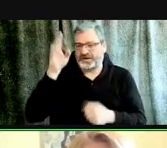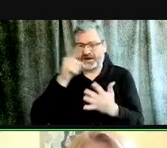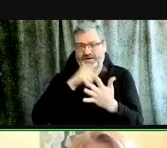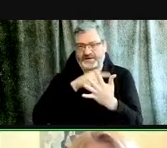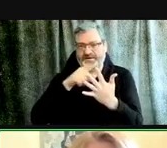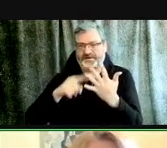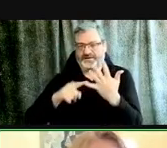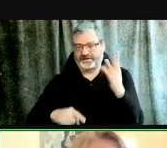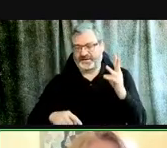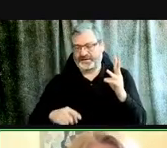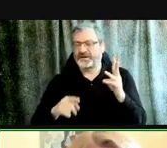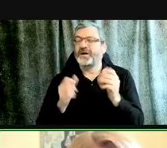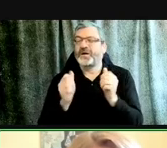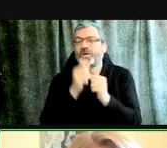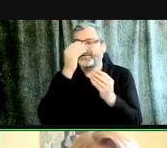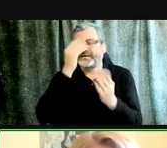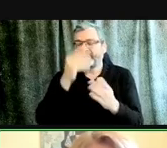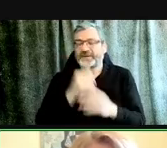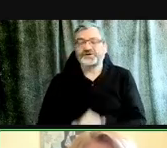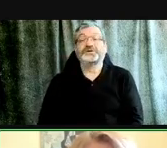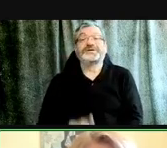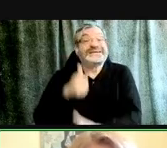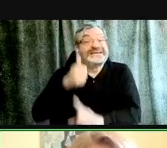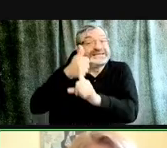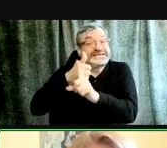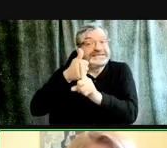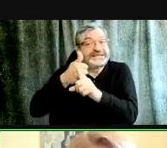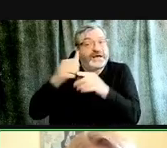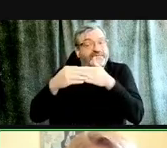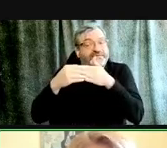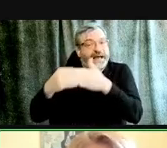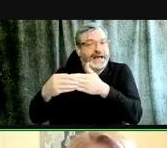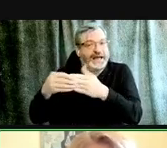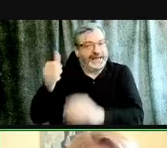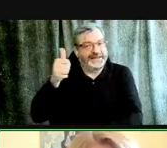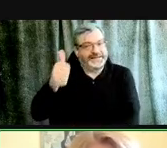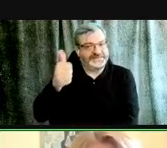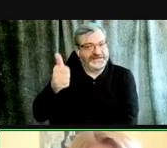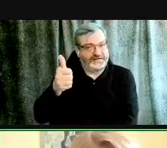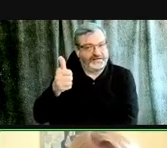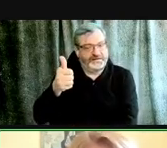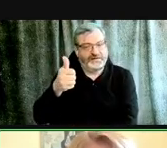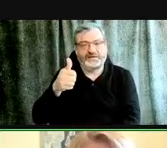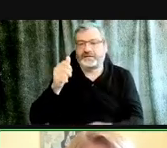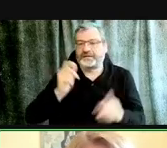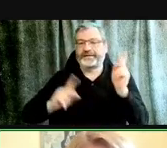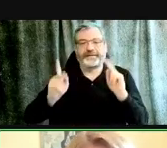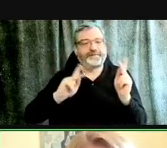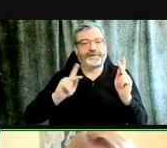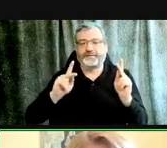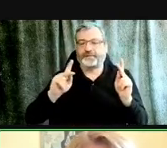These are all self guided and people are able to pick and choose whichever